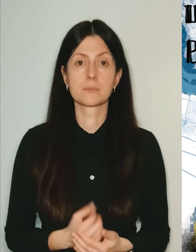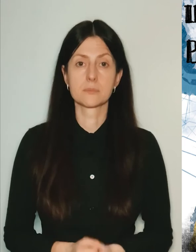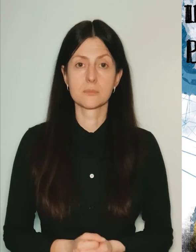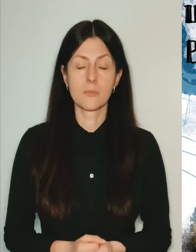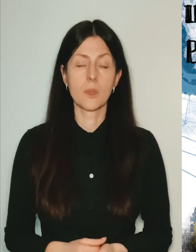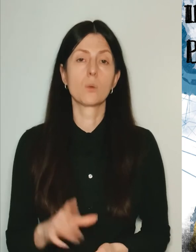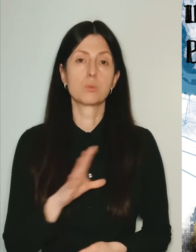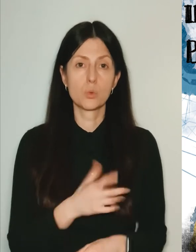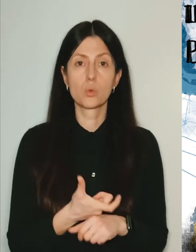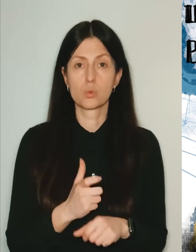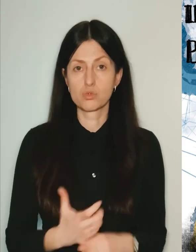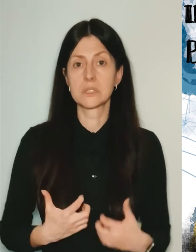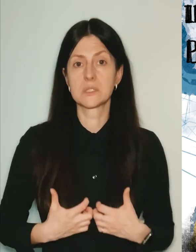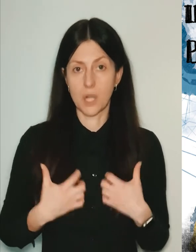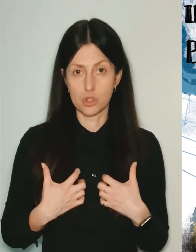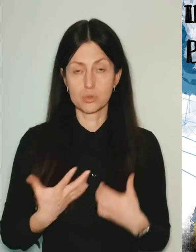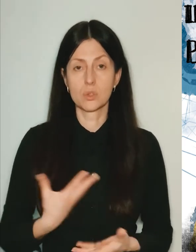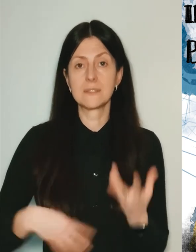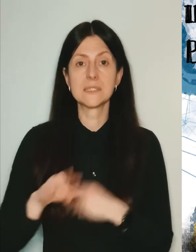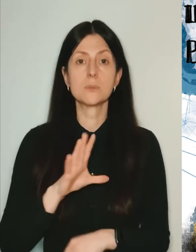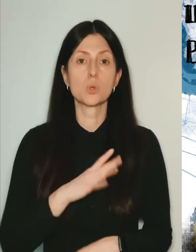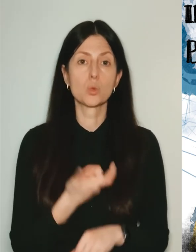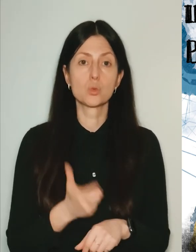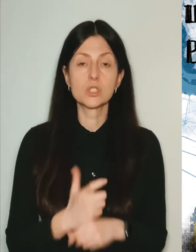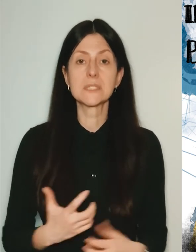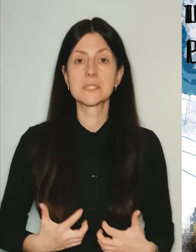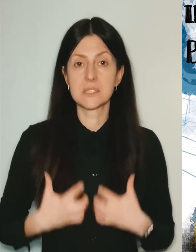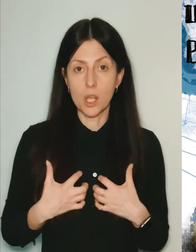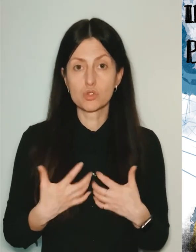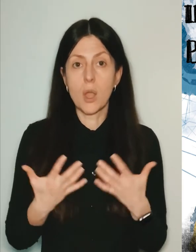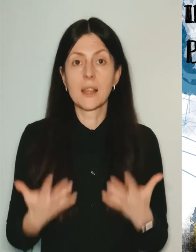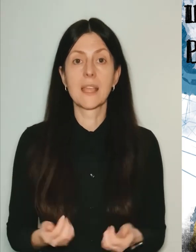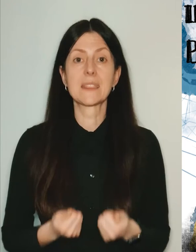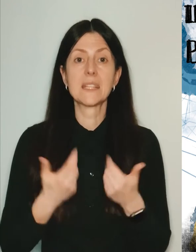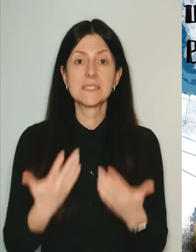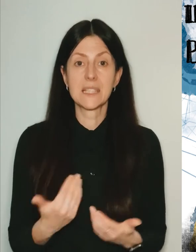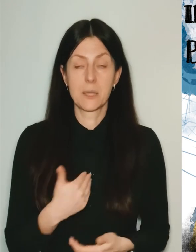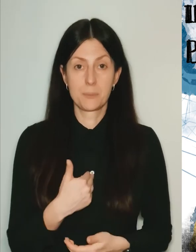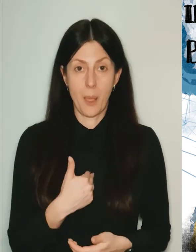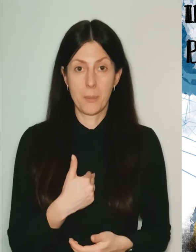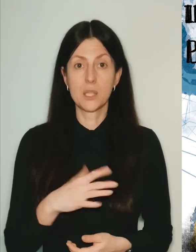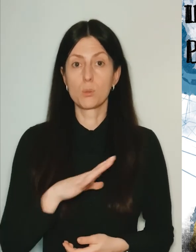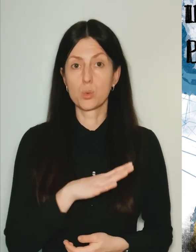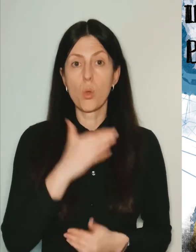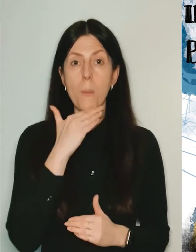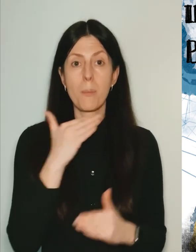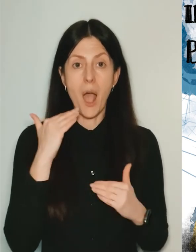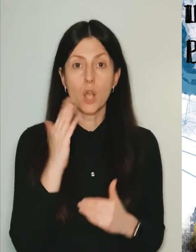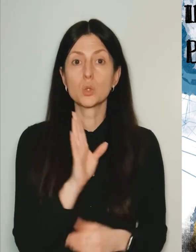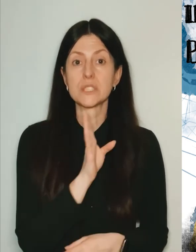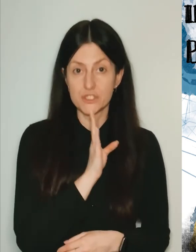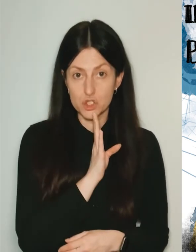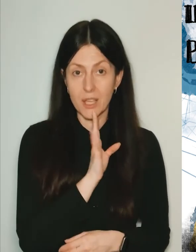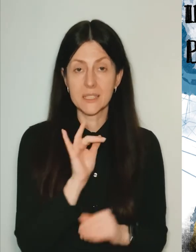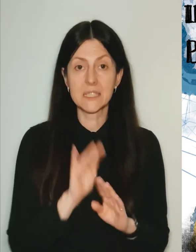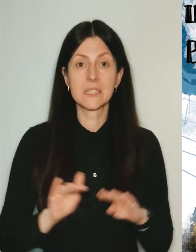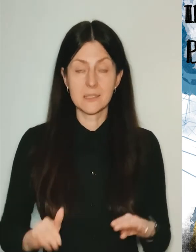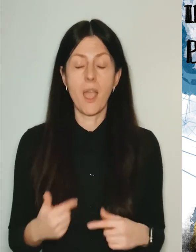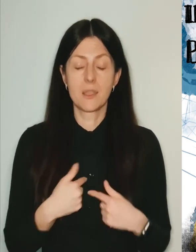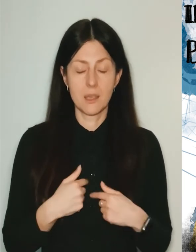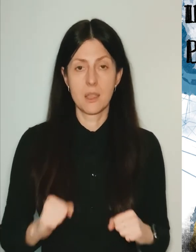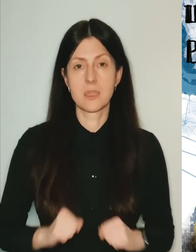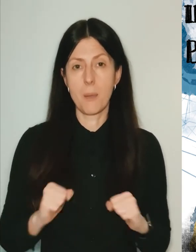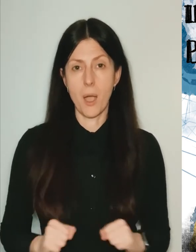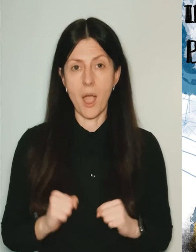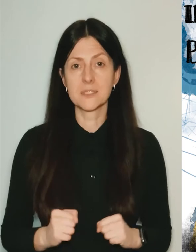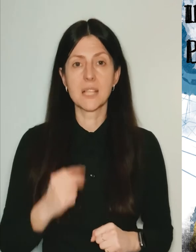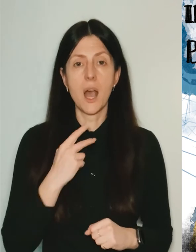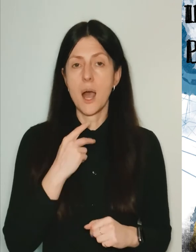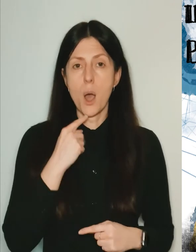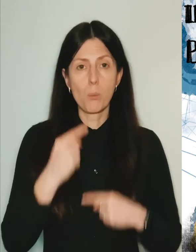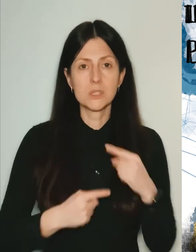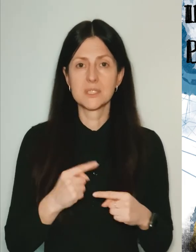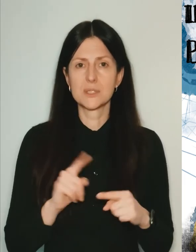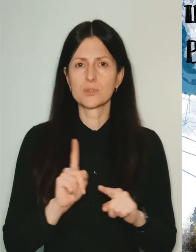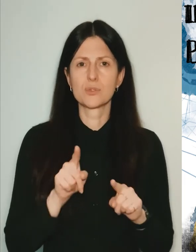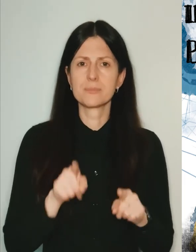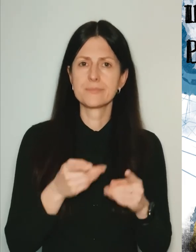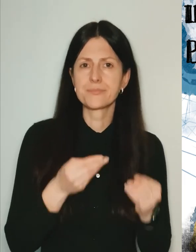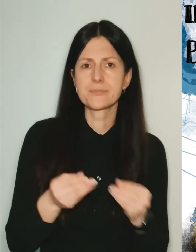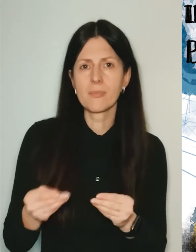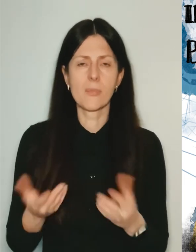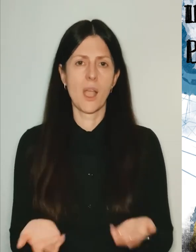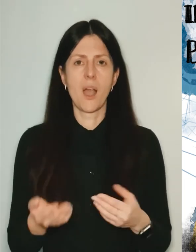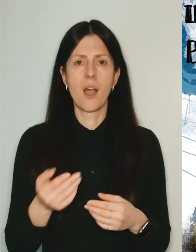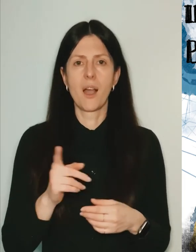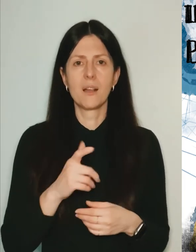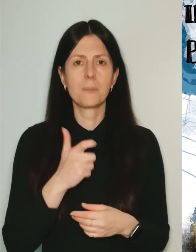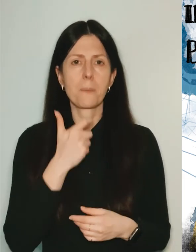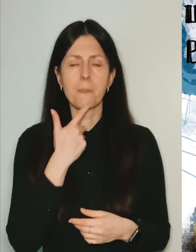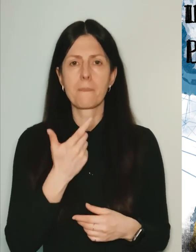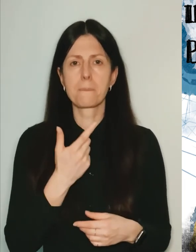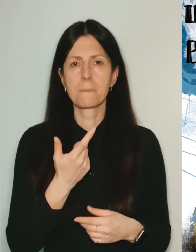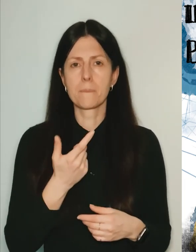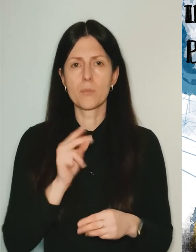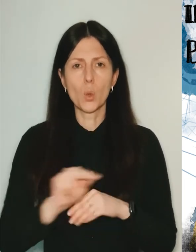It was scary. Everyone was scared. Since I was responsible for many women and kids, I’ve been trying to make them busy by watching first aid courses,